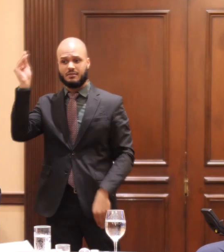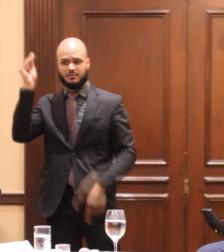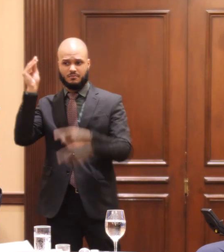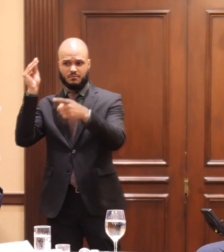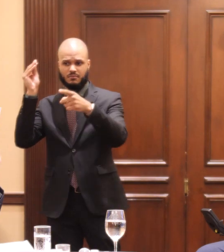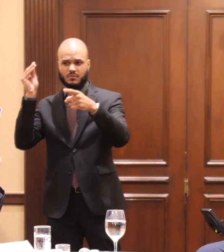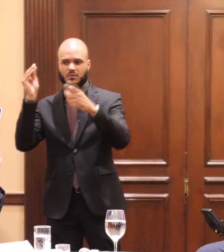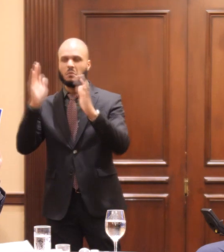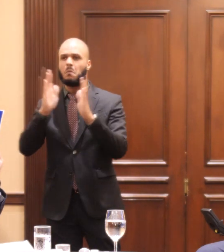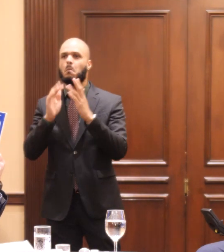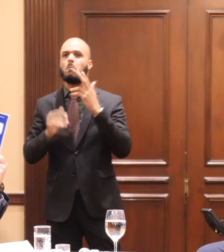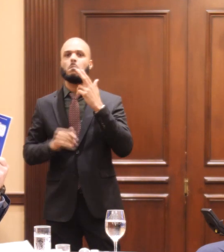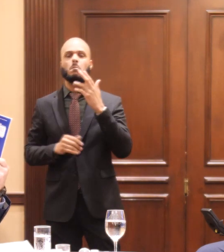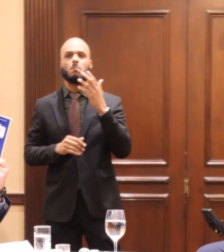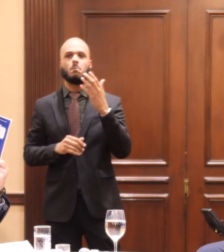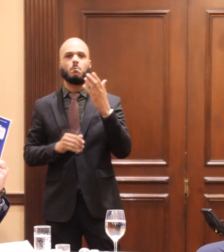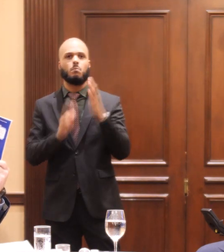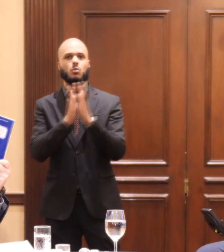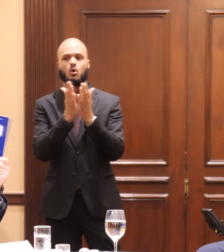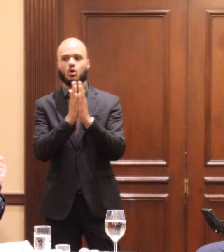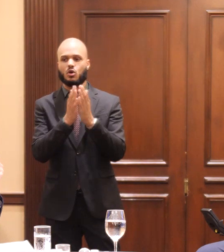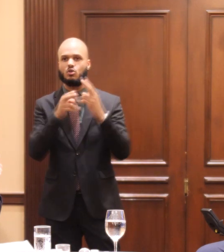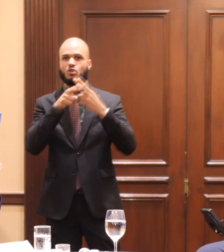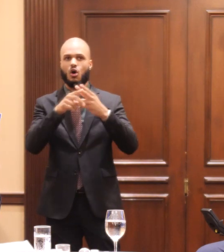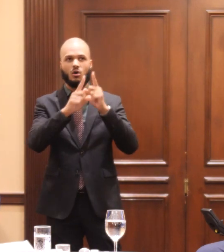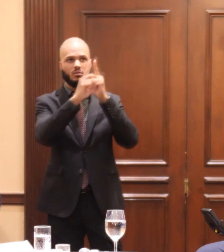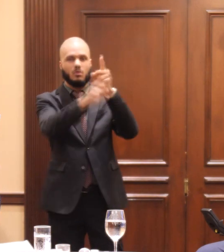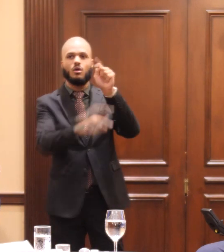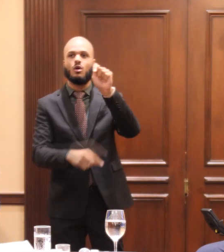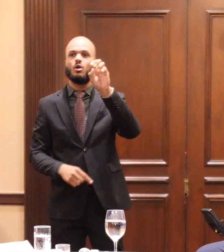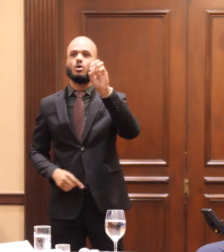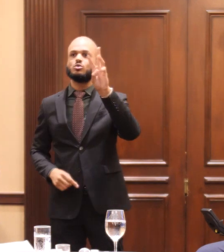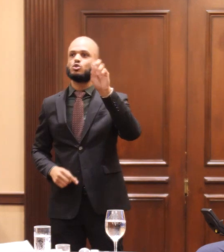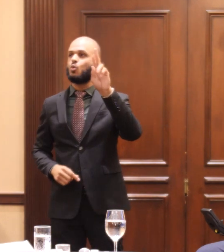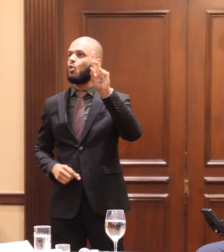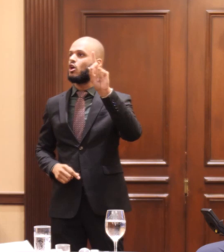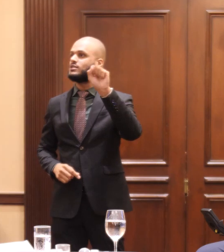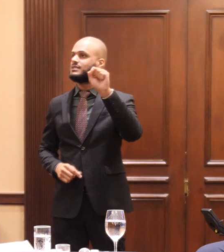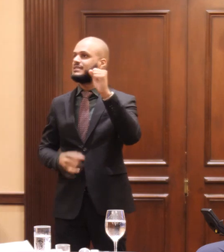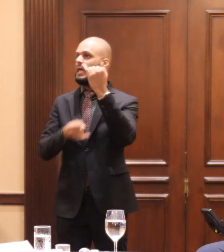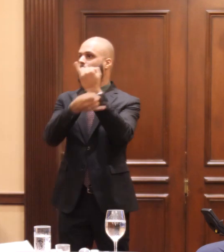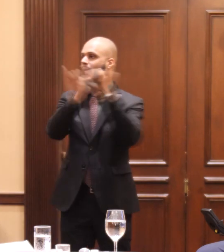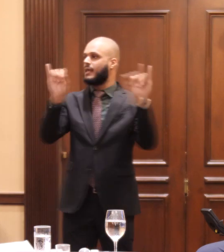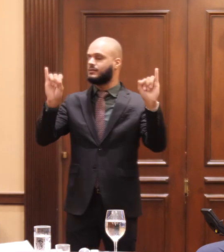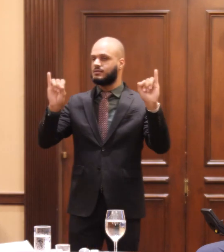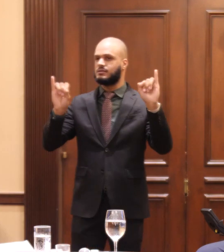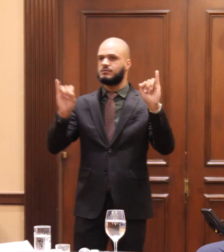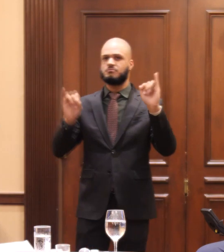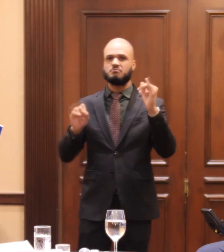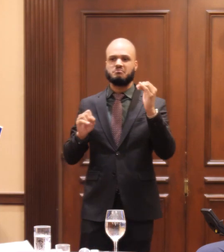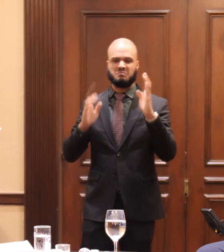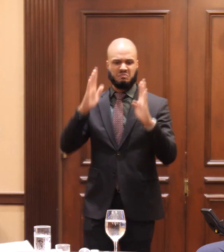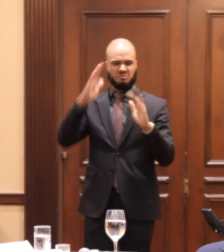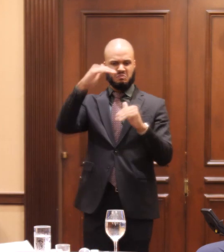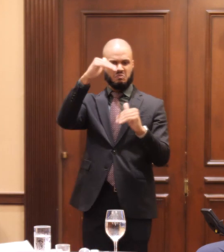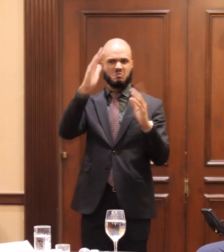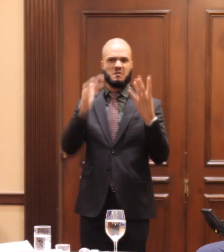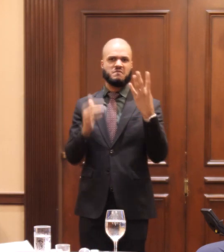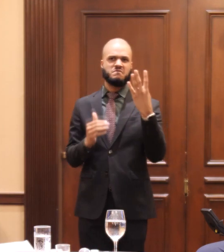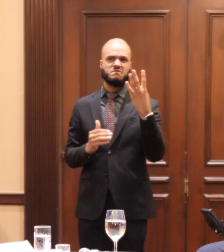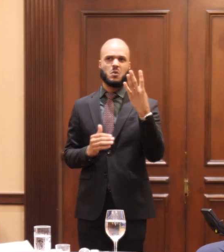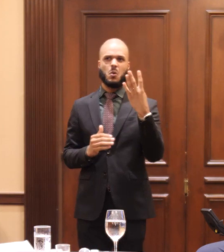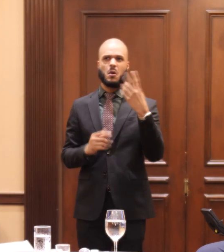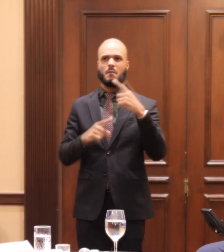booklet it's called Toward Independence. It's about four inches by seven inches something like